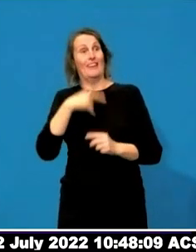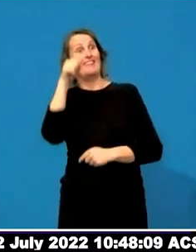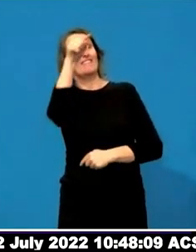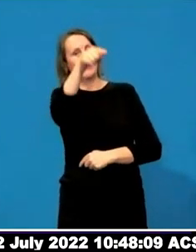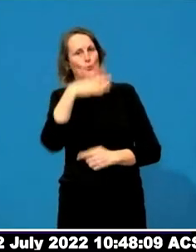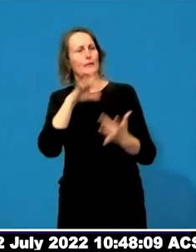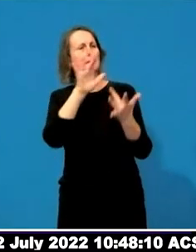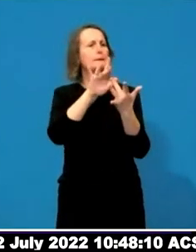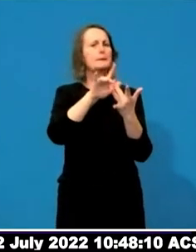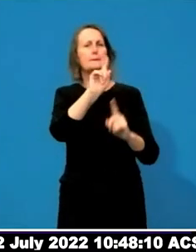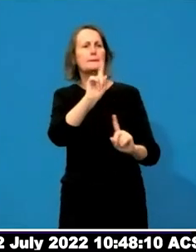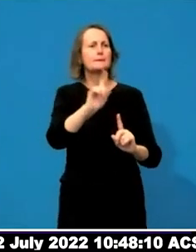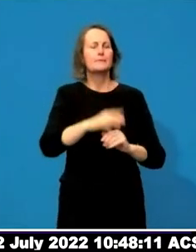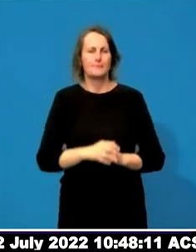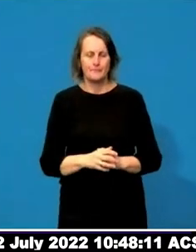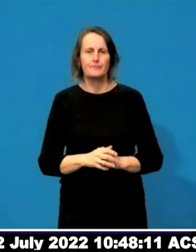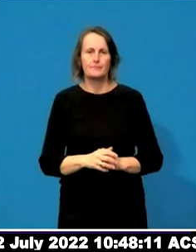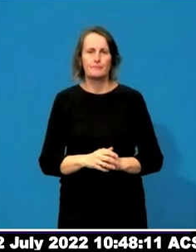In paragraph 13 of your statement, you make a comment